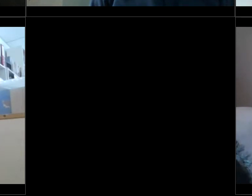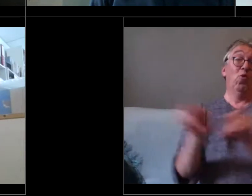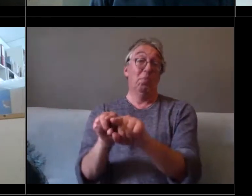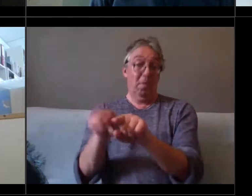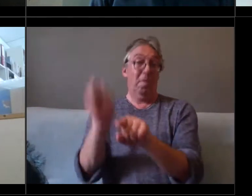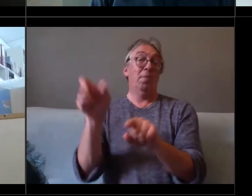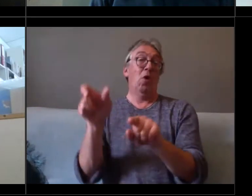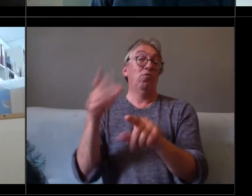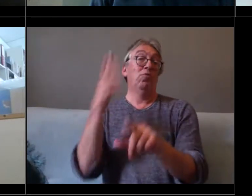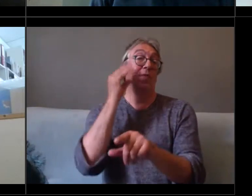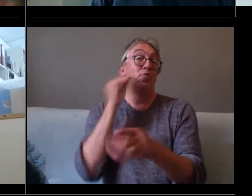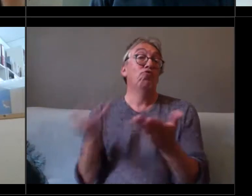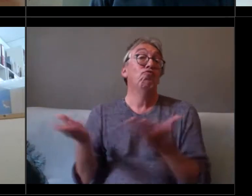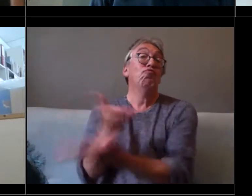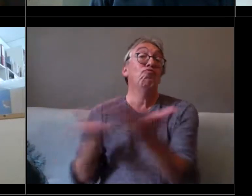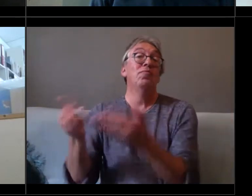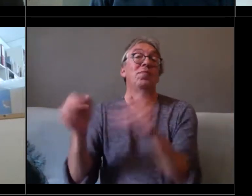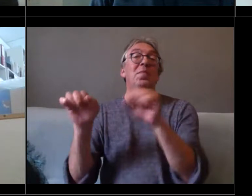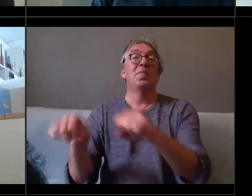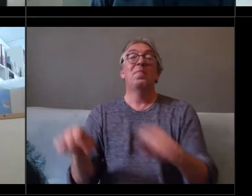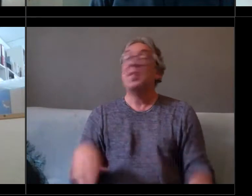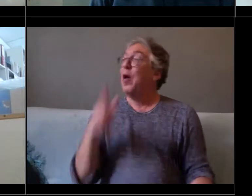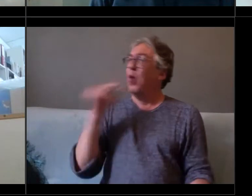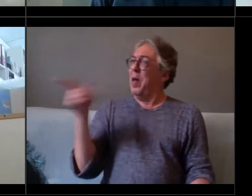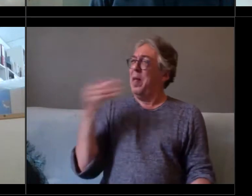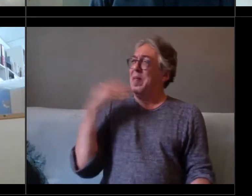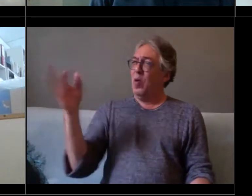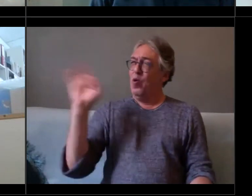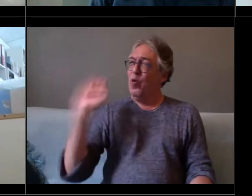Thank you so much for the good questions and the answers.